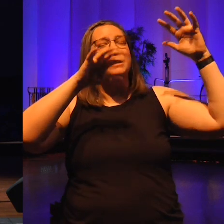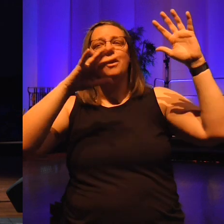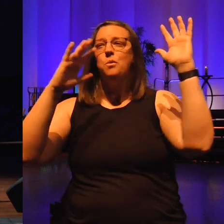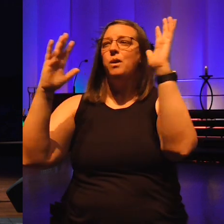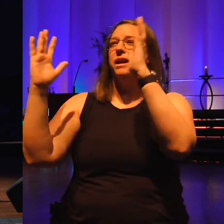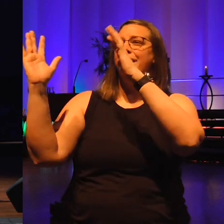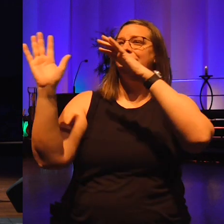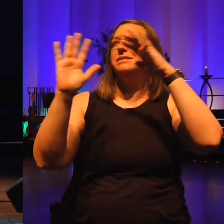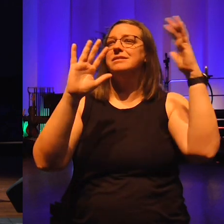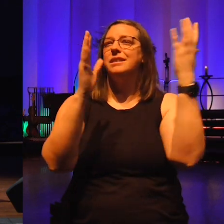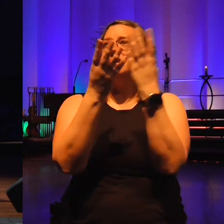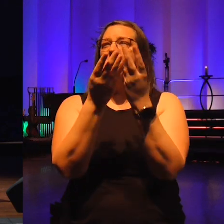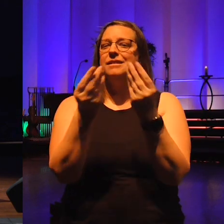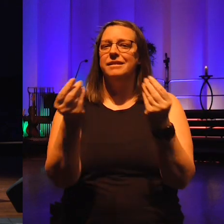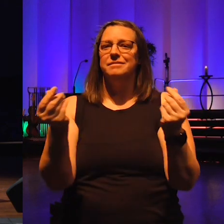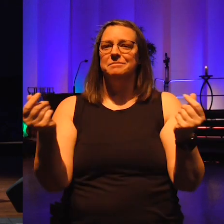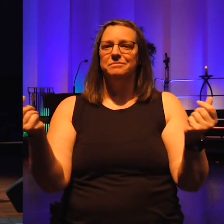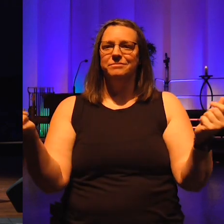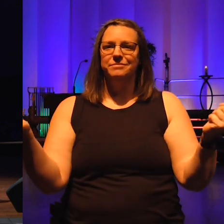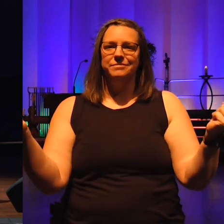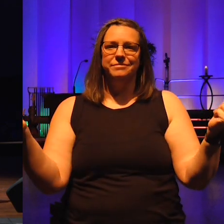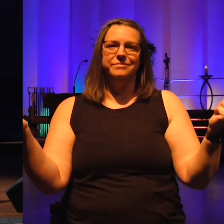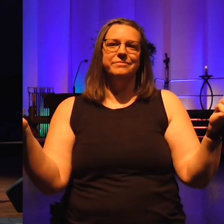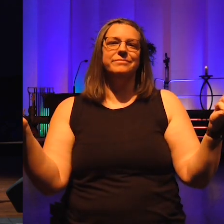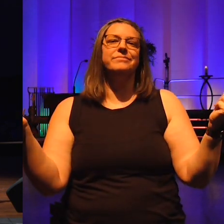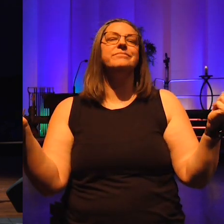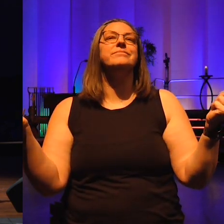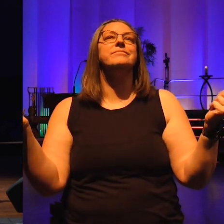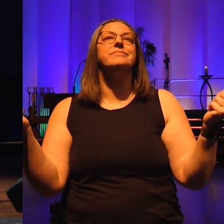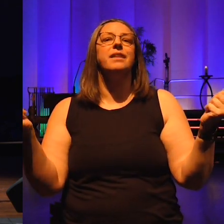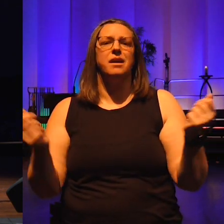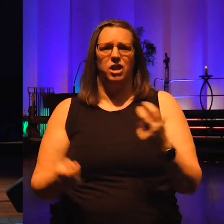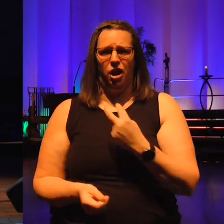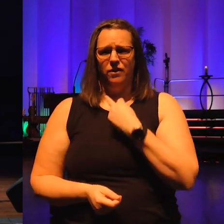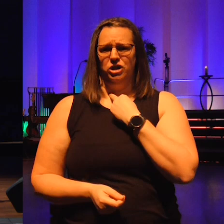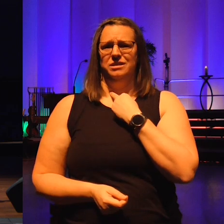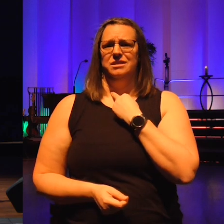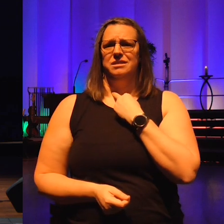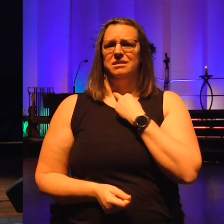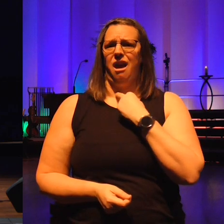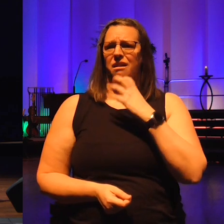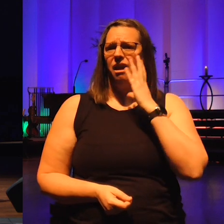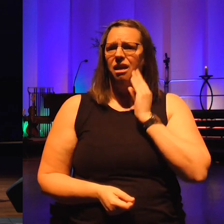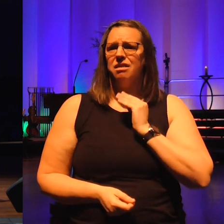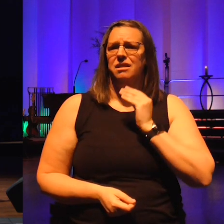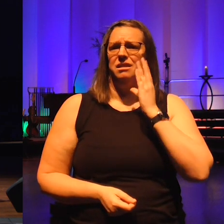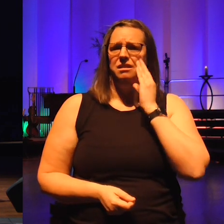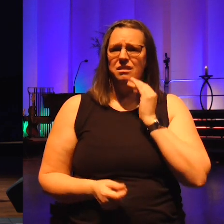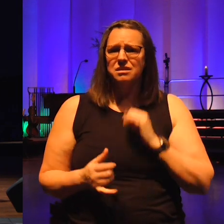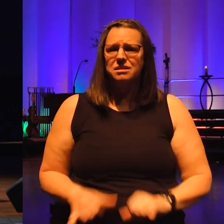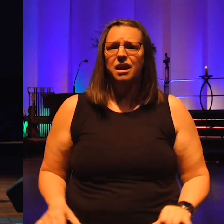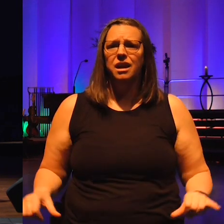blowing but just stuck out in the same old storm